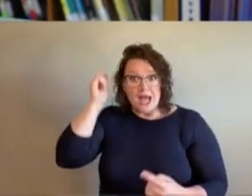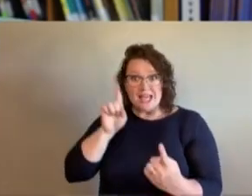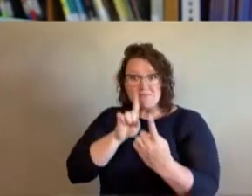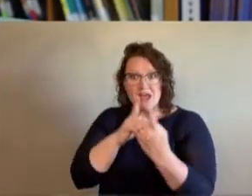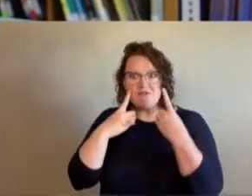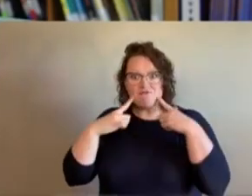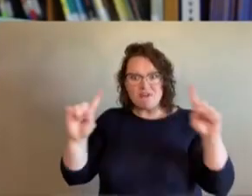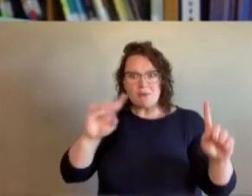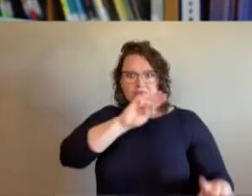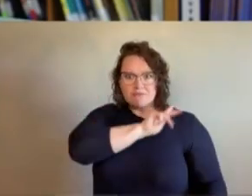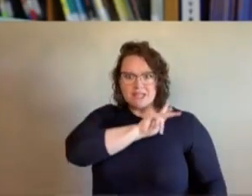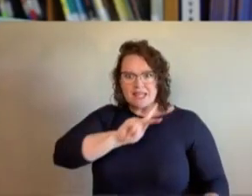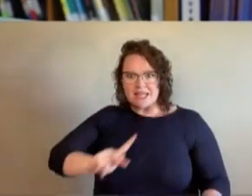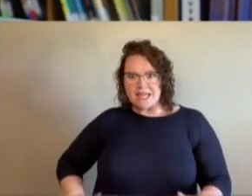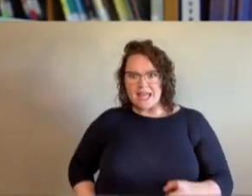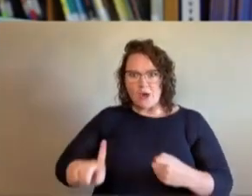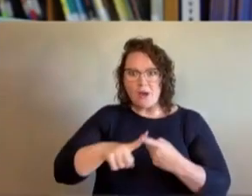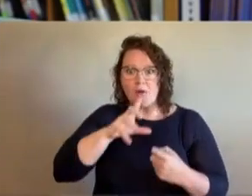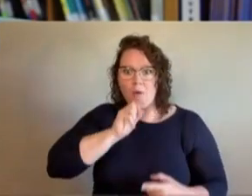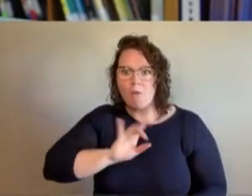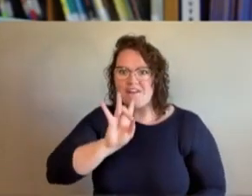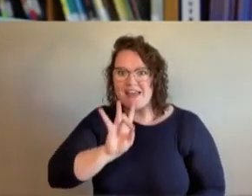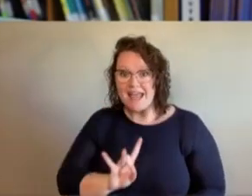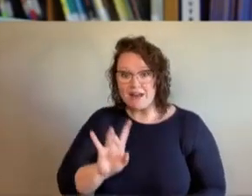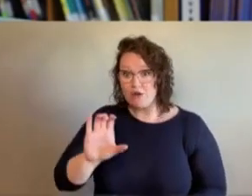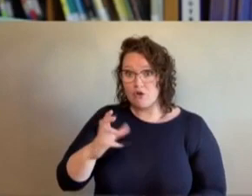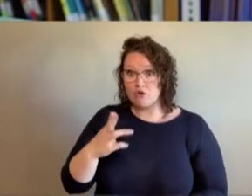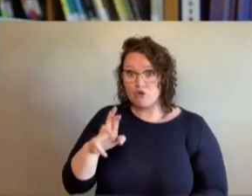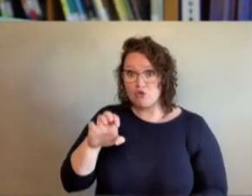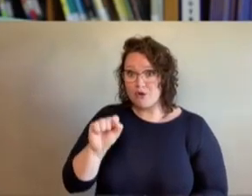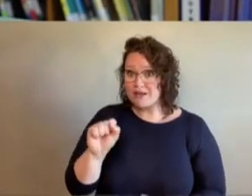What would you do if you saw a ship while you are sitting on the beach? Jackie met royalty when he was